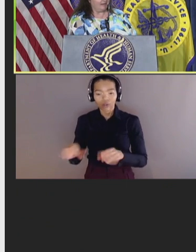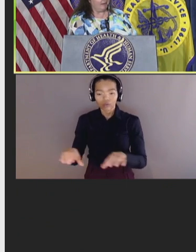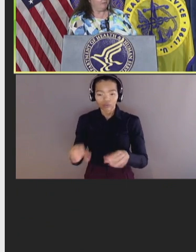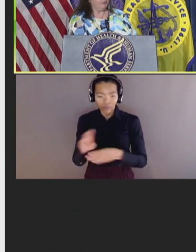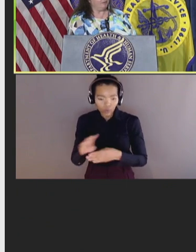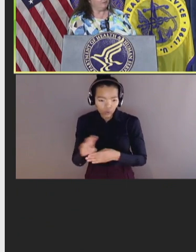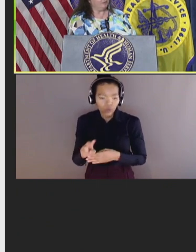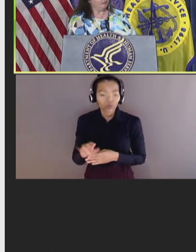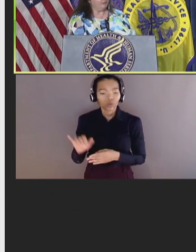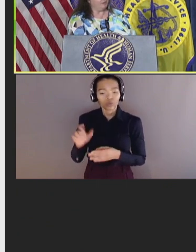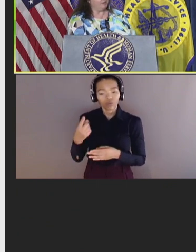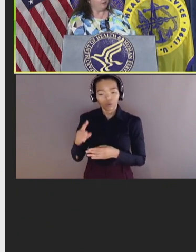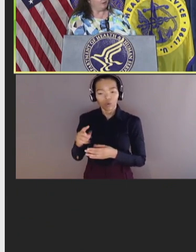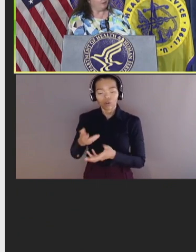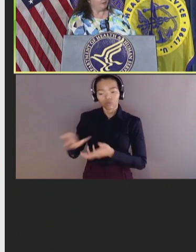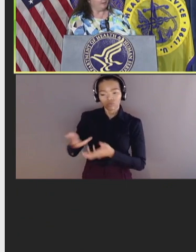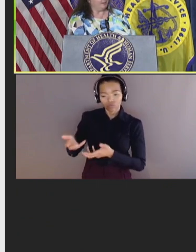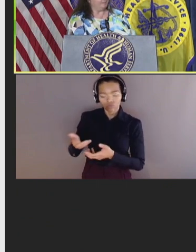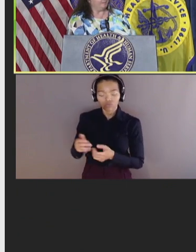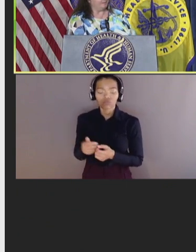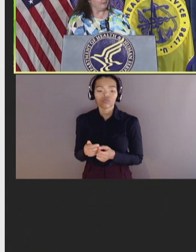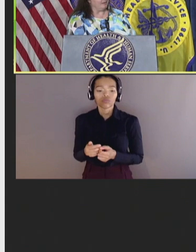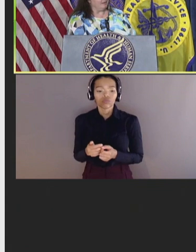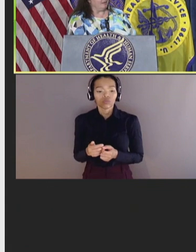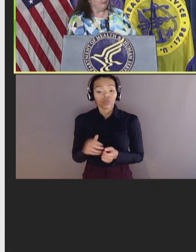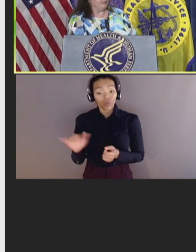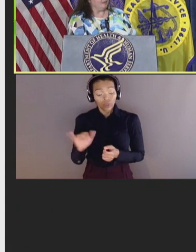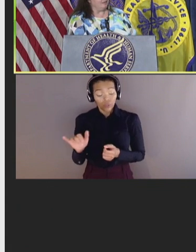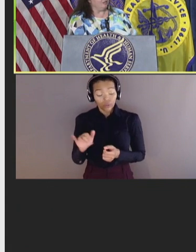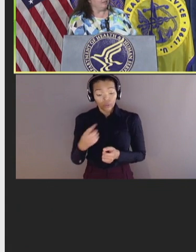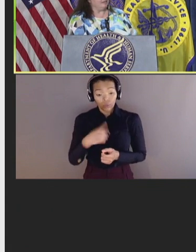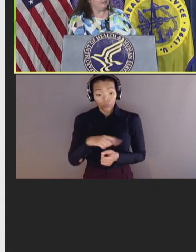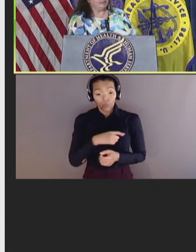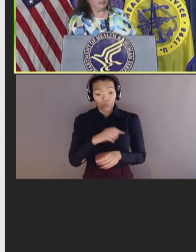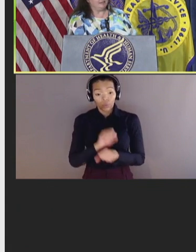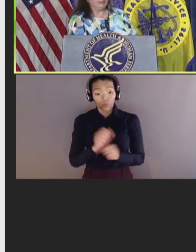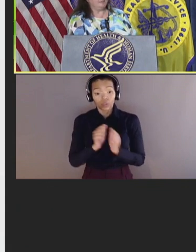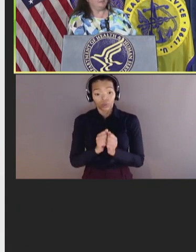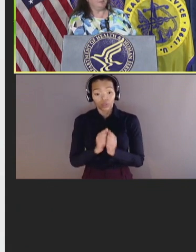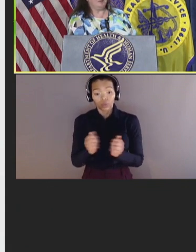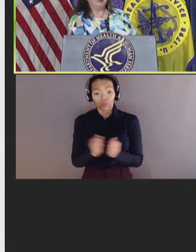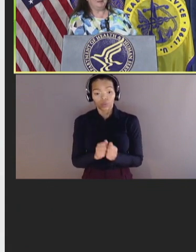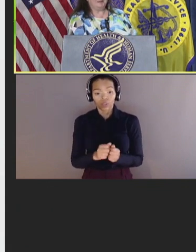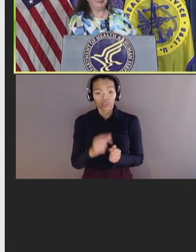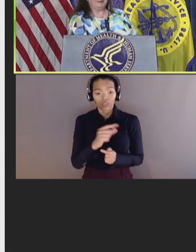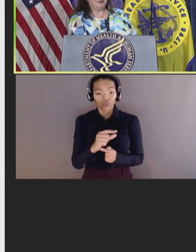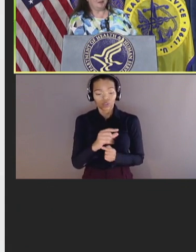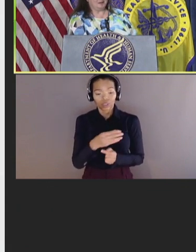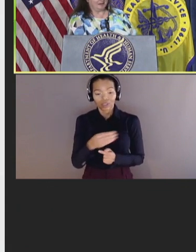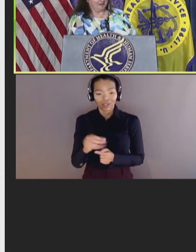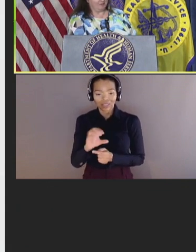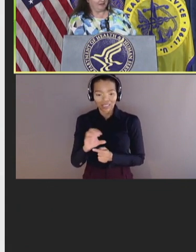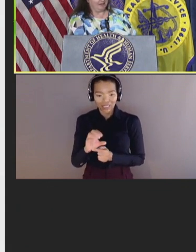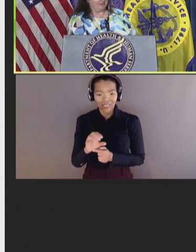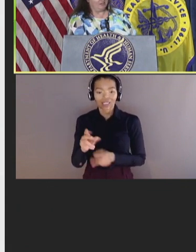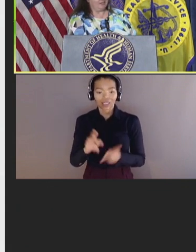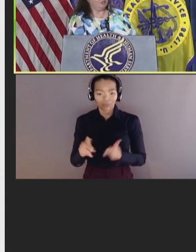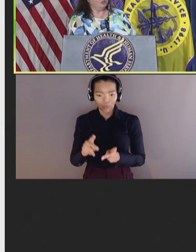And we're also working with our Gs&Cs people in our government agency to try